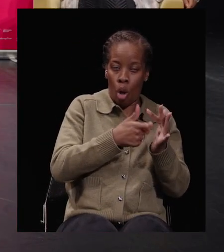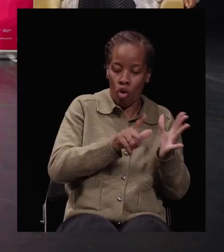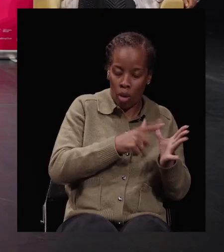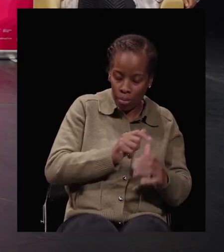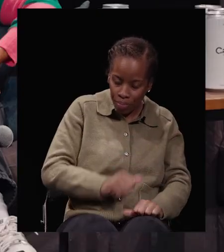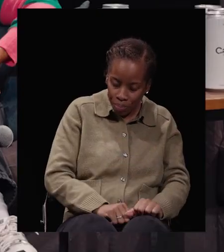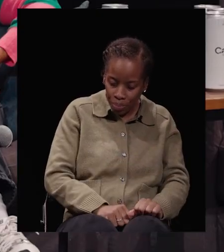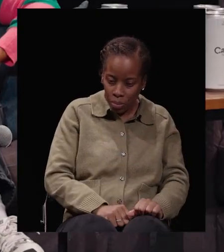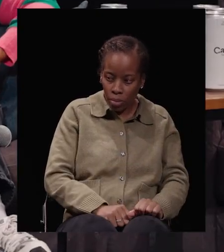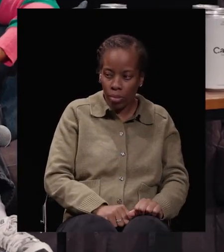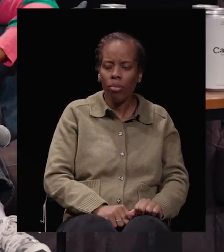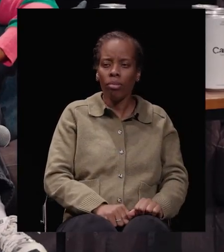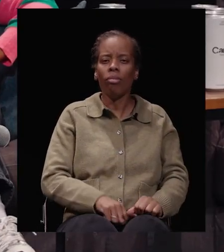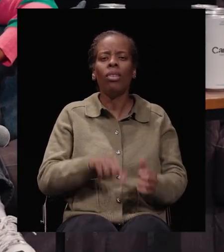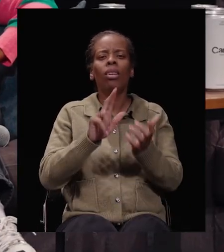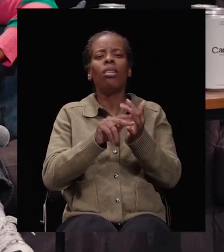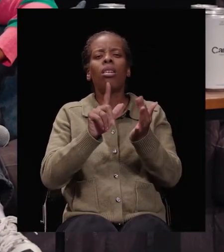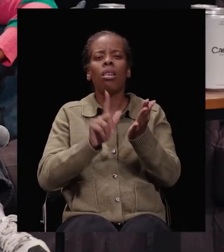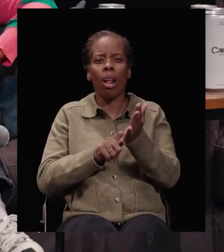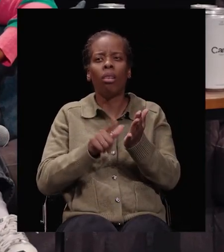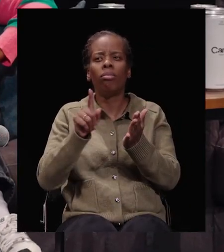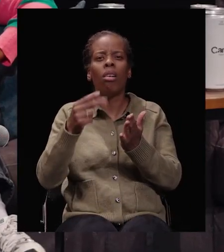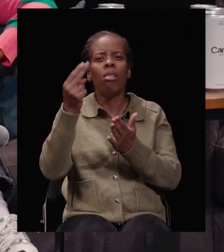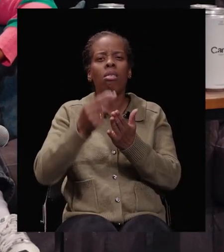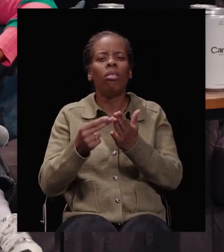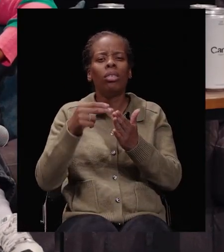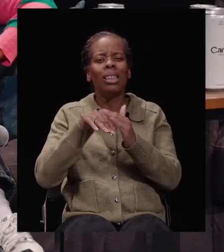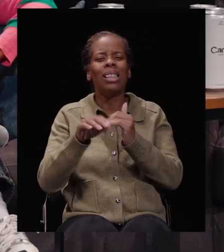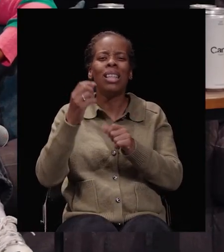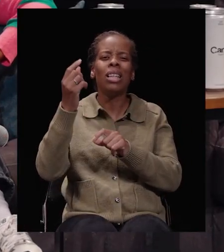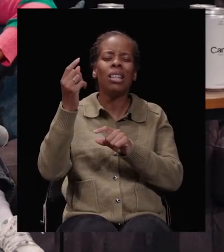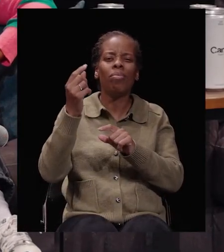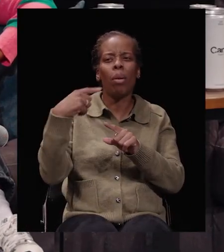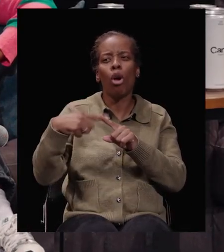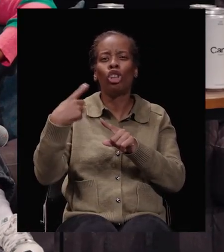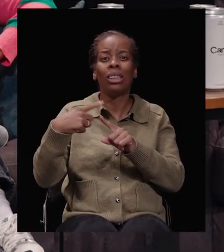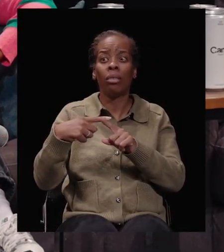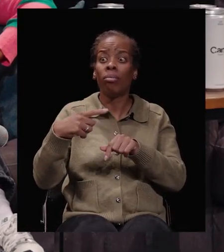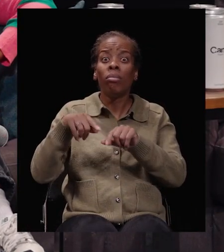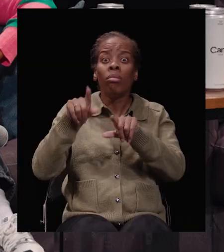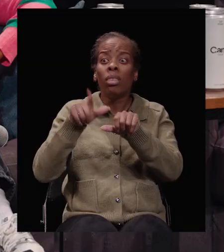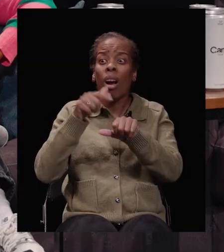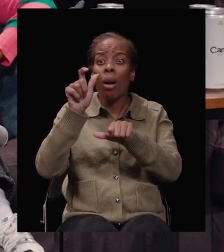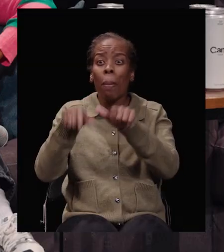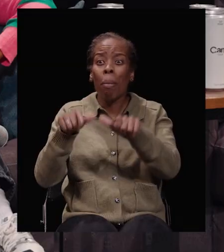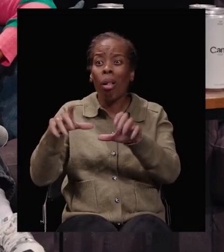Neil Griffiths, founder and CEO of Arts Emergency, championing young people from underrepresented backgrounds in the creative industries.